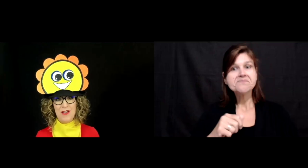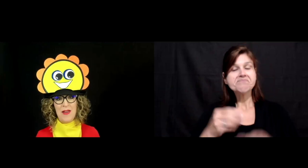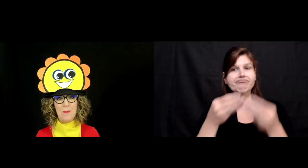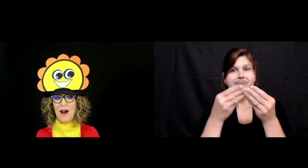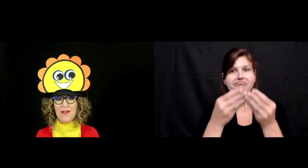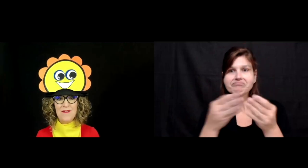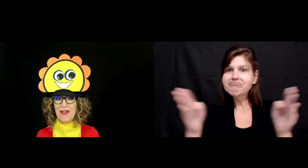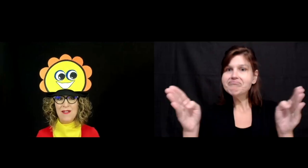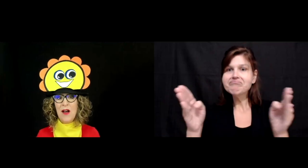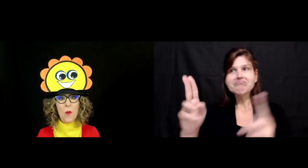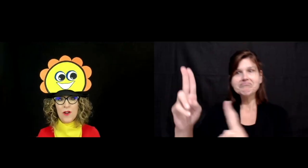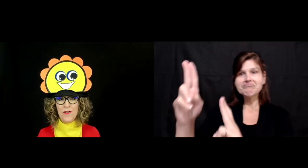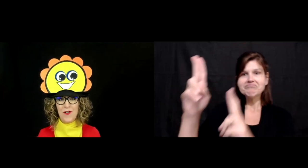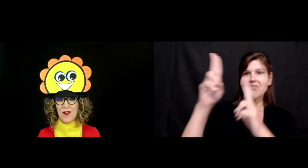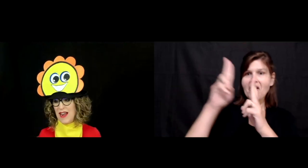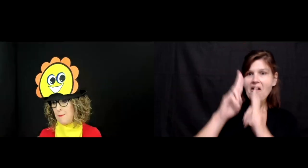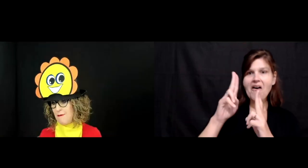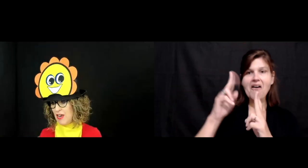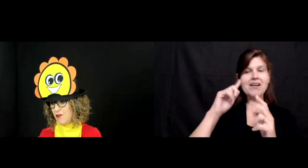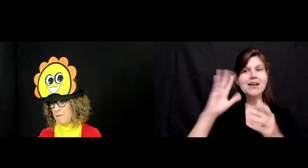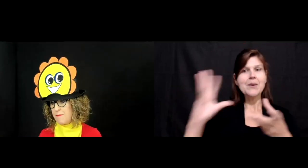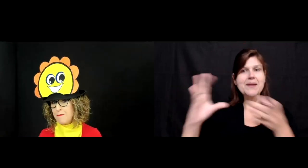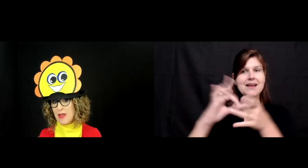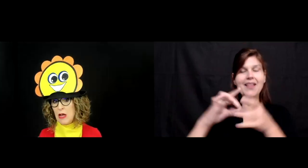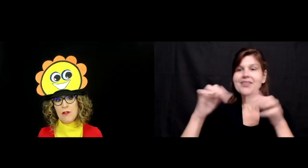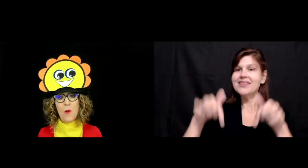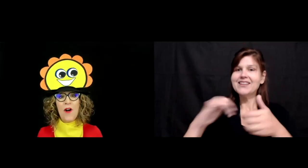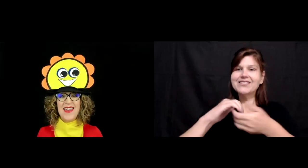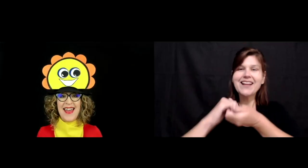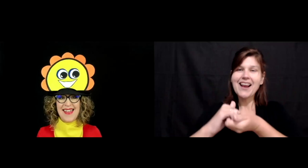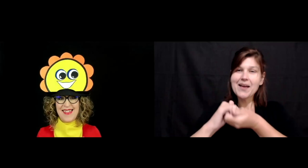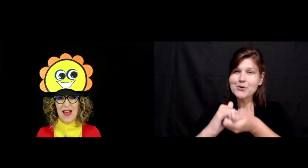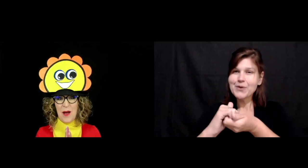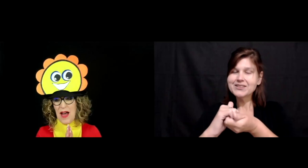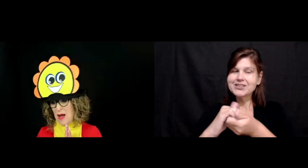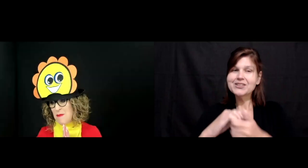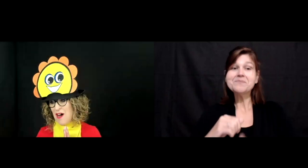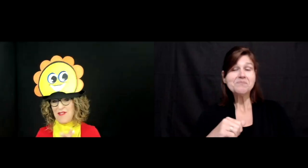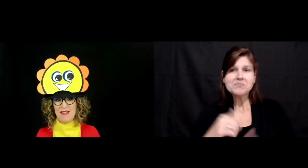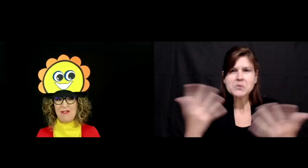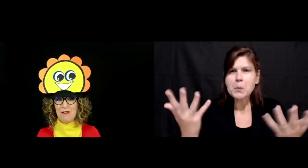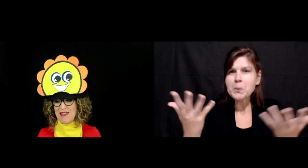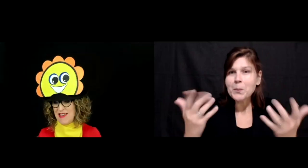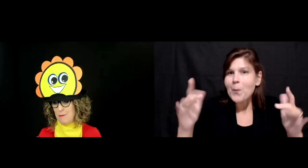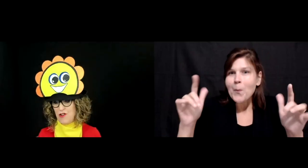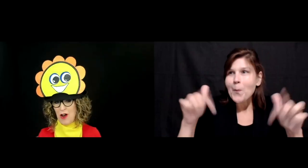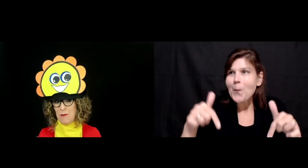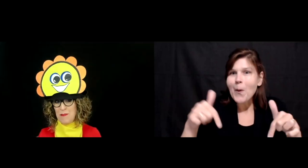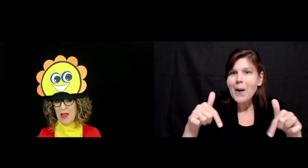to be part of this wonderful collaboration. So what it is "Marvin's Story Time Show"?